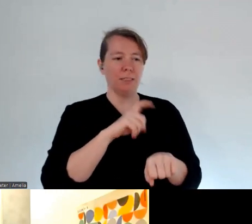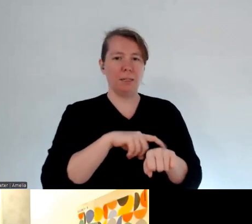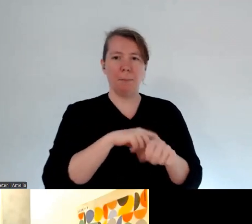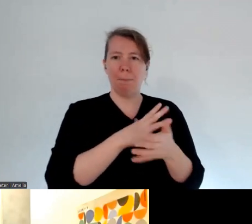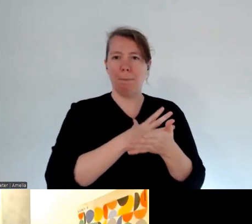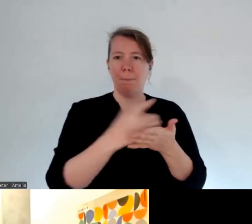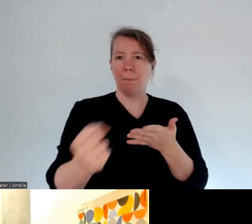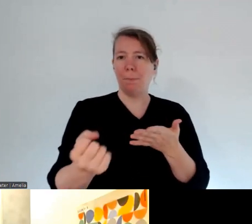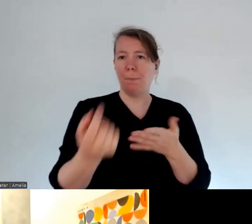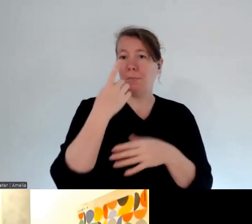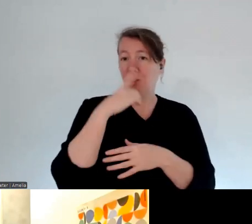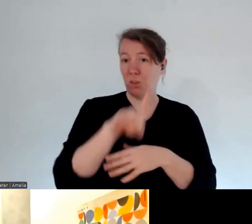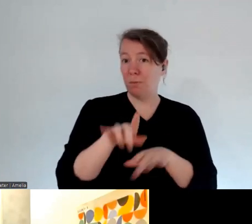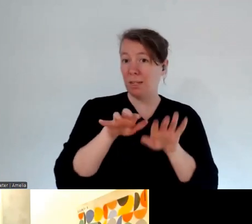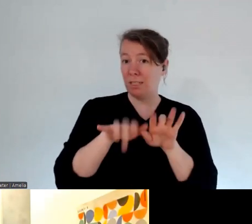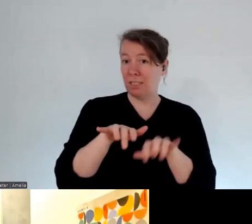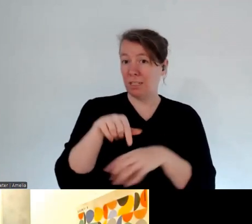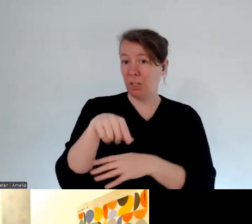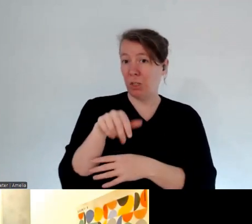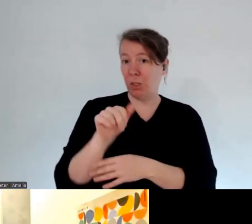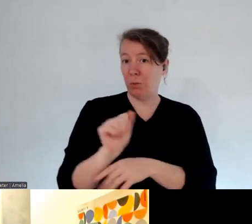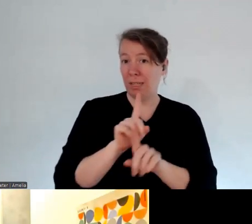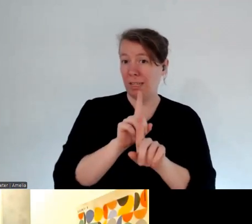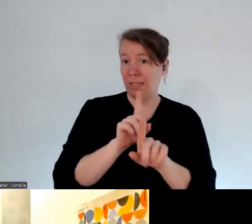So, if you could answer those questions - (Elliott Stevens) Sure! (Eva Lu) - within the chat that would be wonderful.